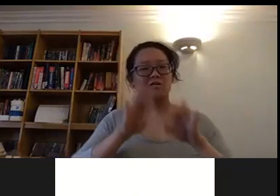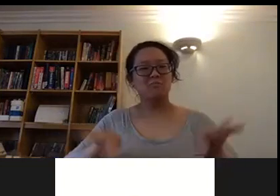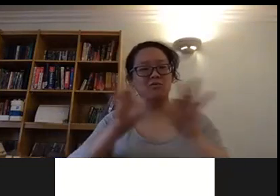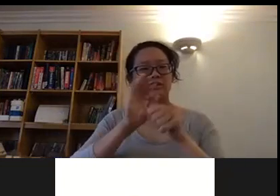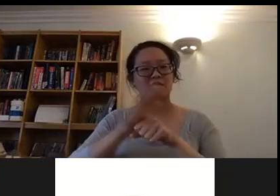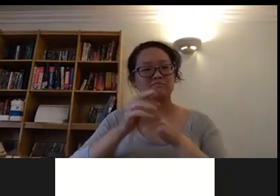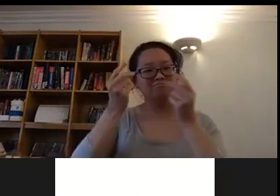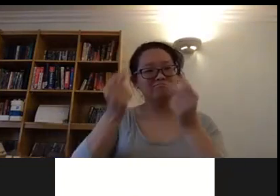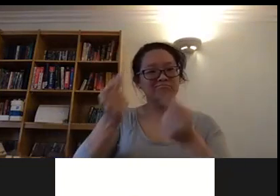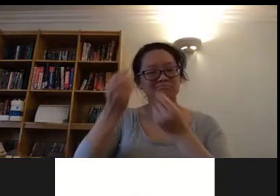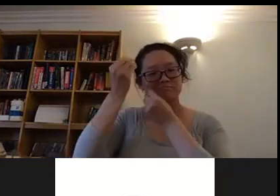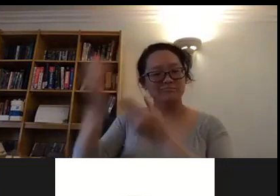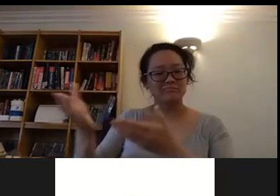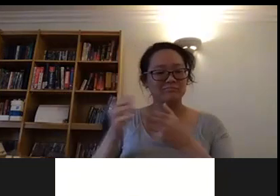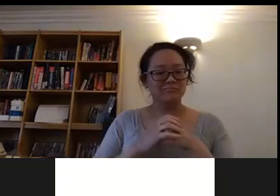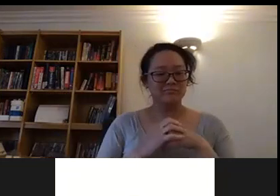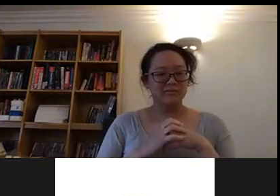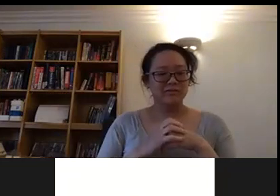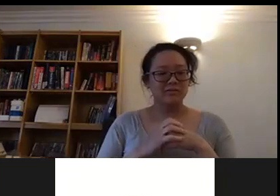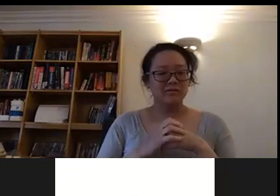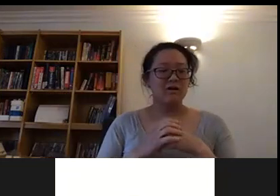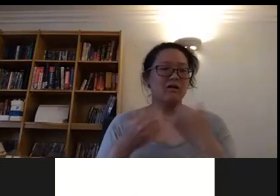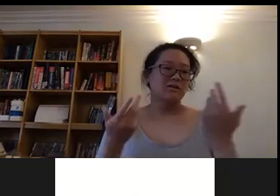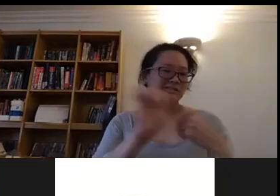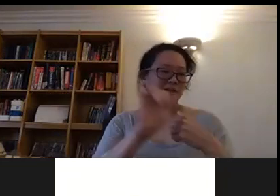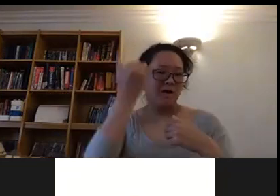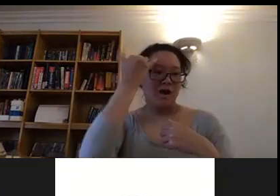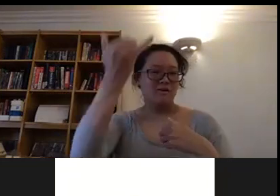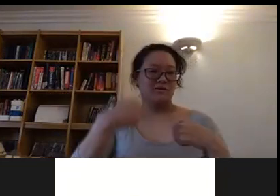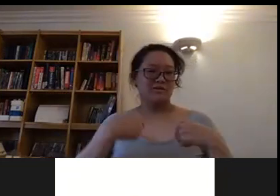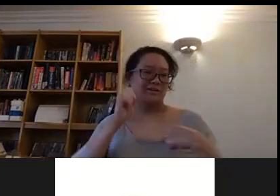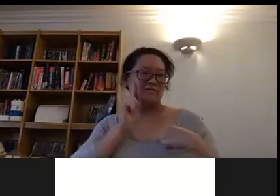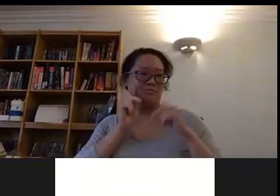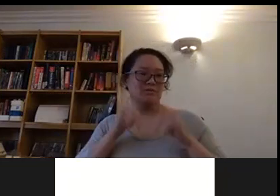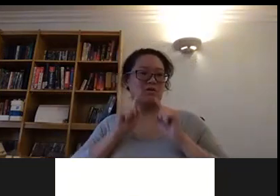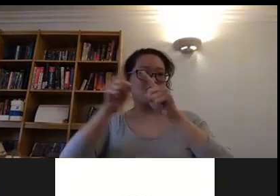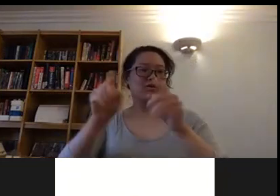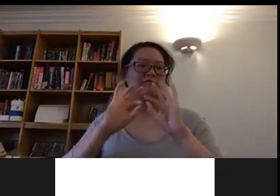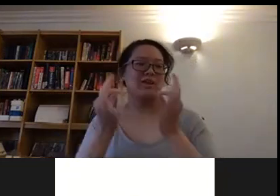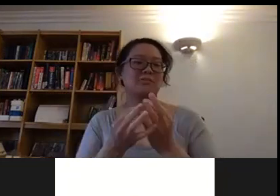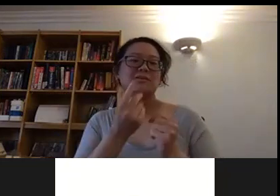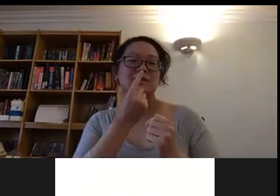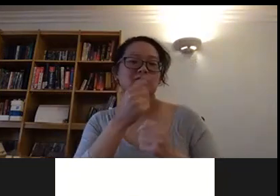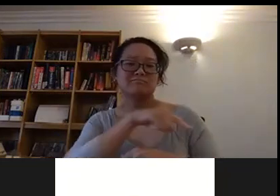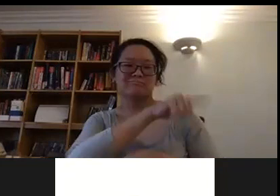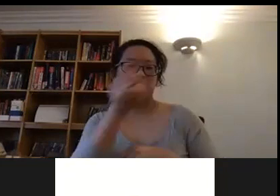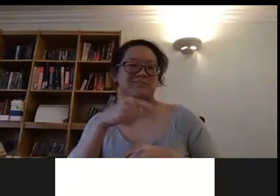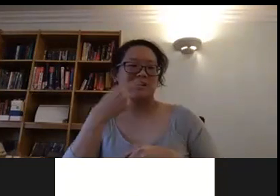isn't as important as other people, because we're not getting that immediate message.